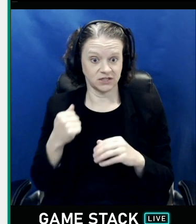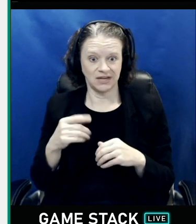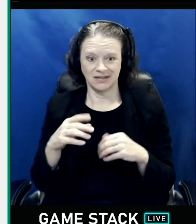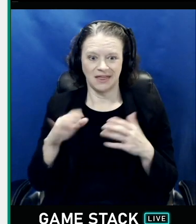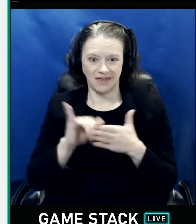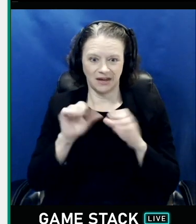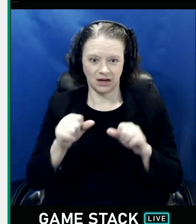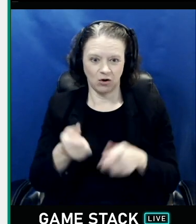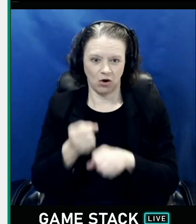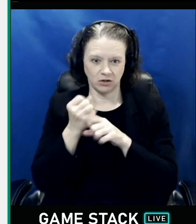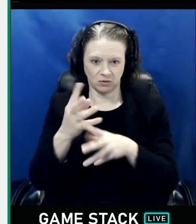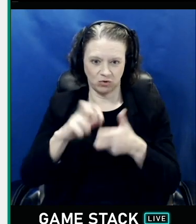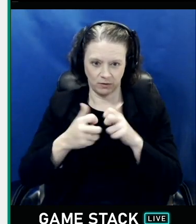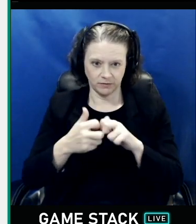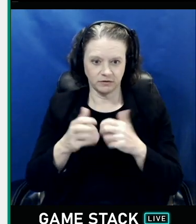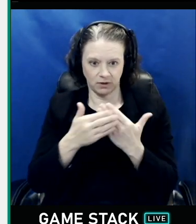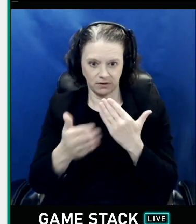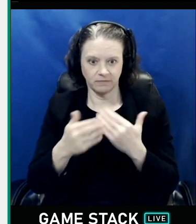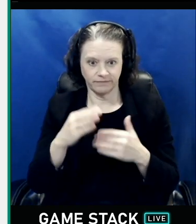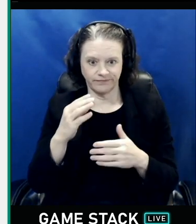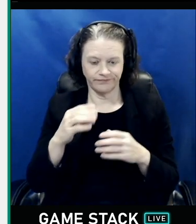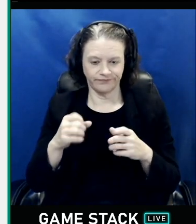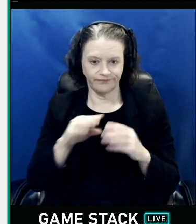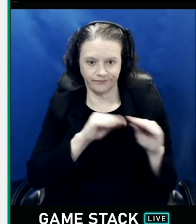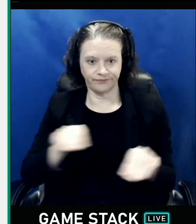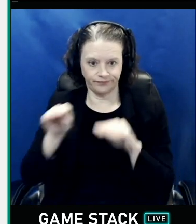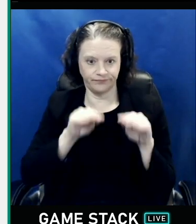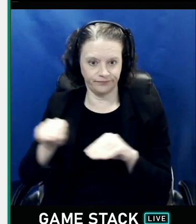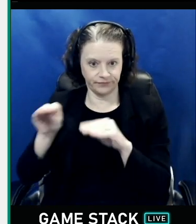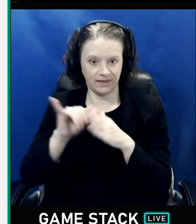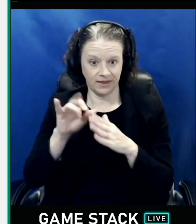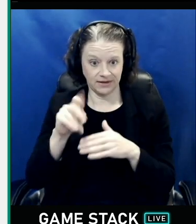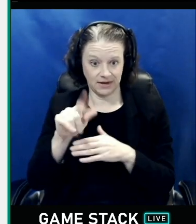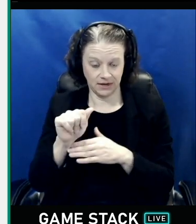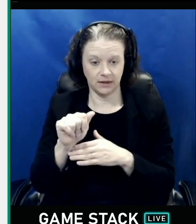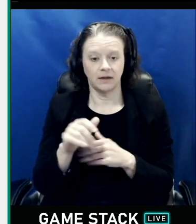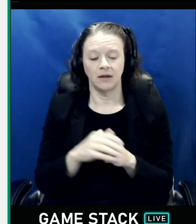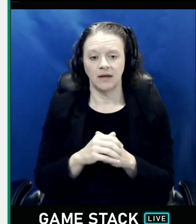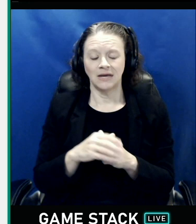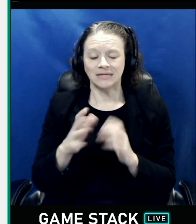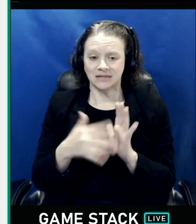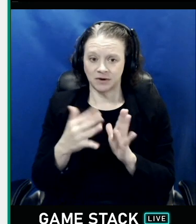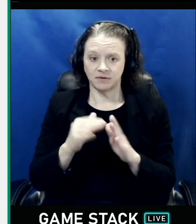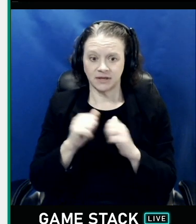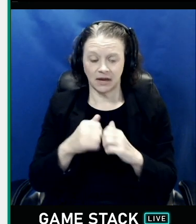Prefetching a few megabytes of data using the T2 hint may benefit one thread, but likely harm the other.